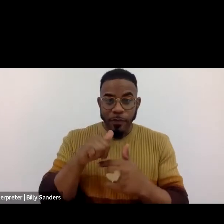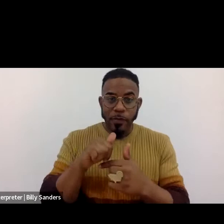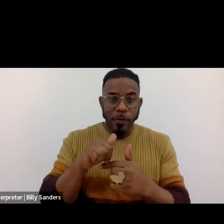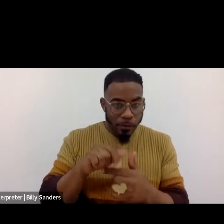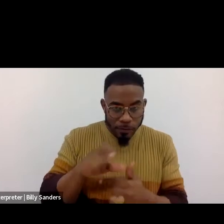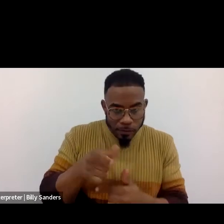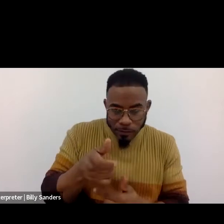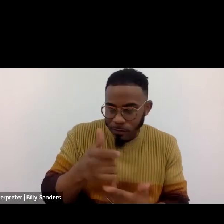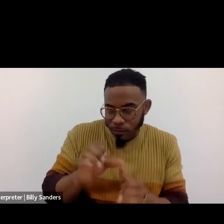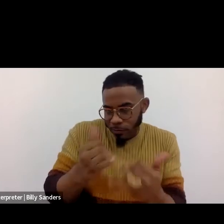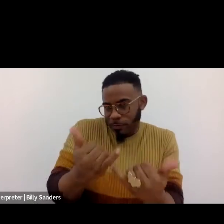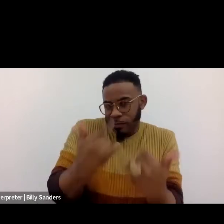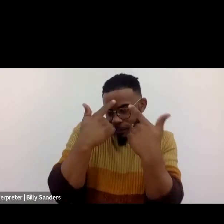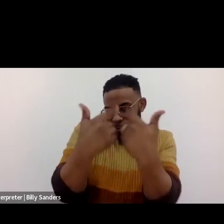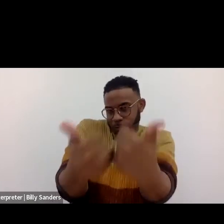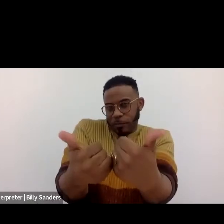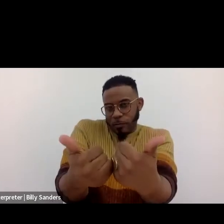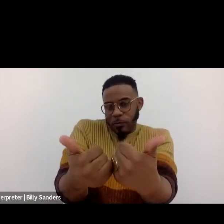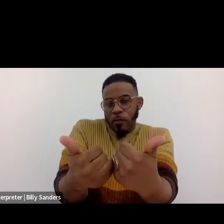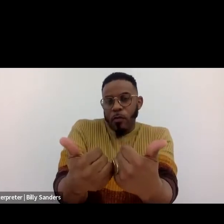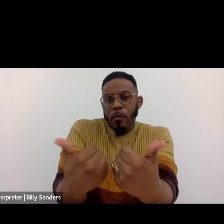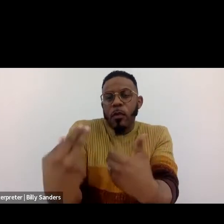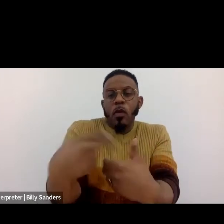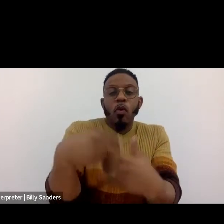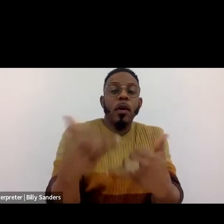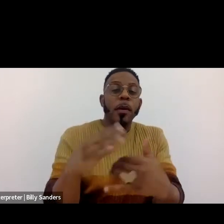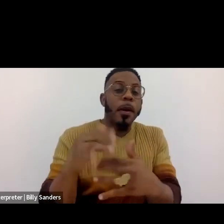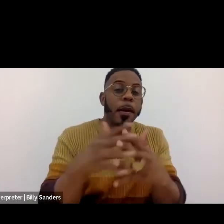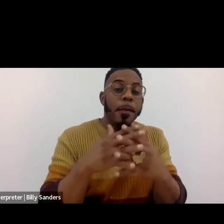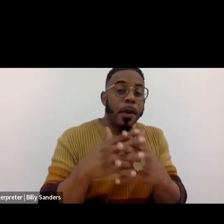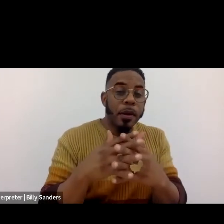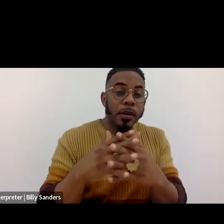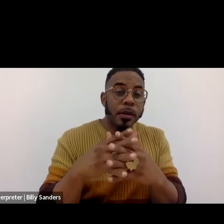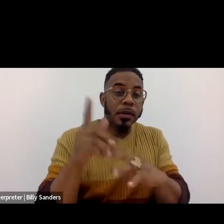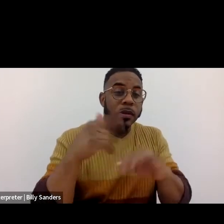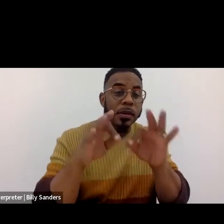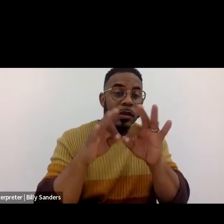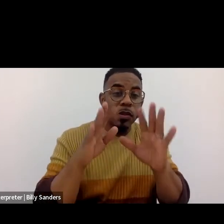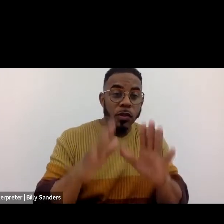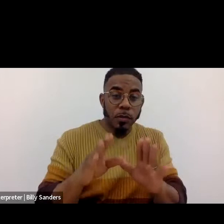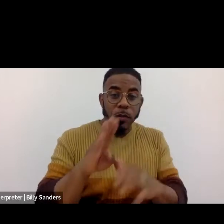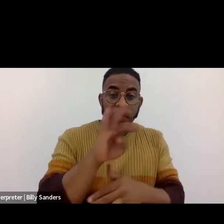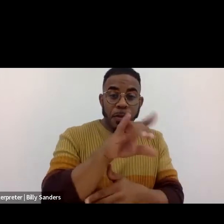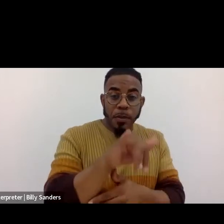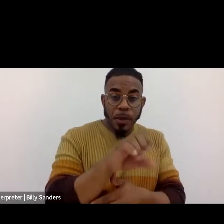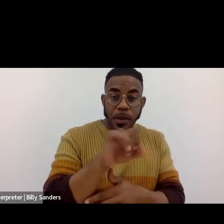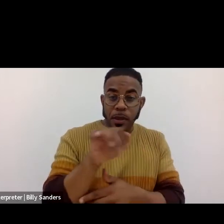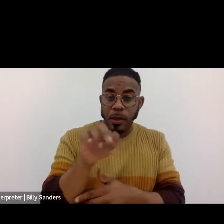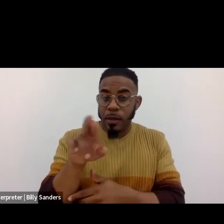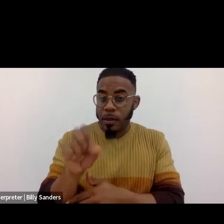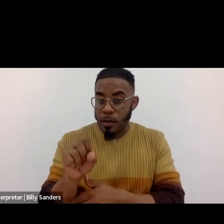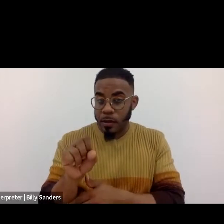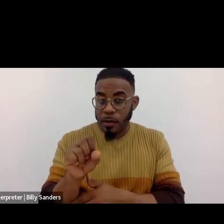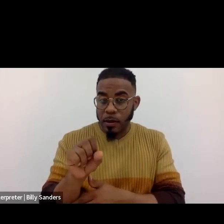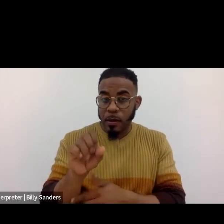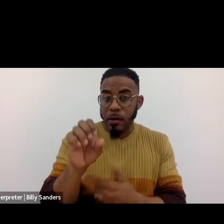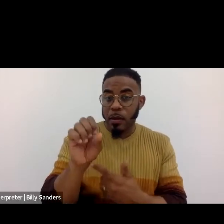which you can do right now. We are joined today by American Sign Language interpreters, Billy Sanders and Susan Wheeler.